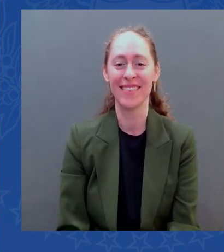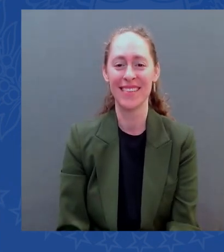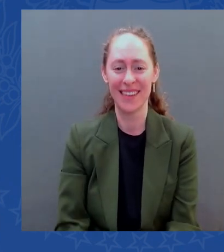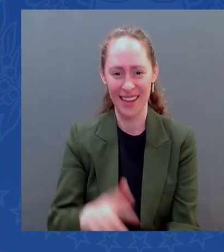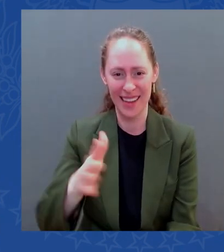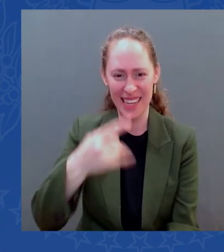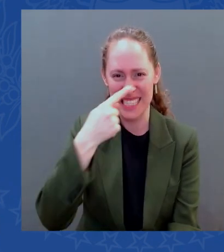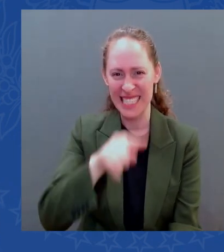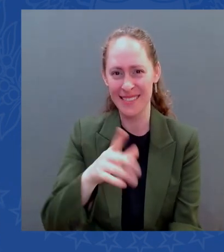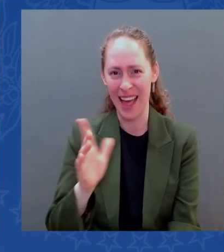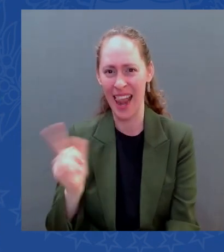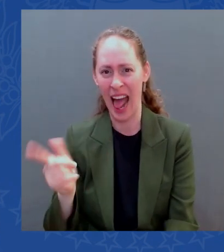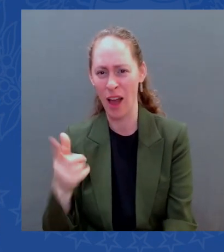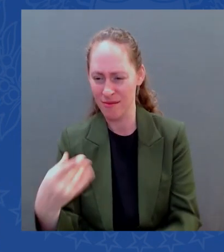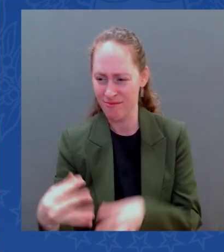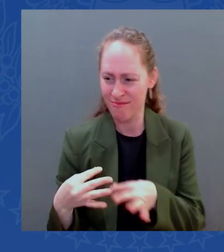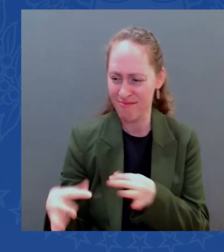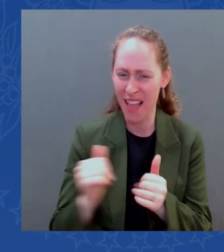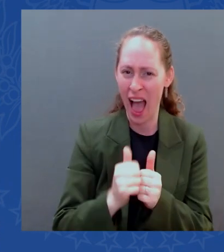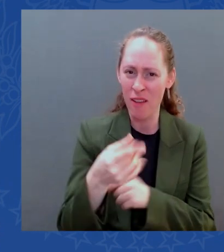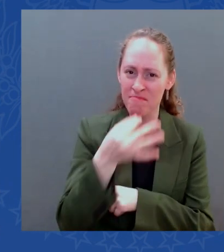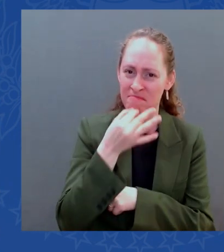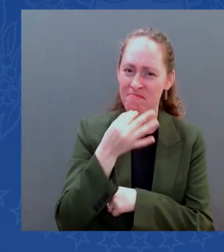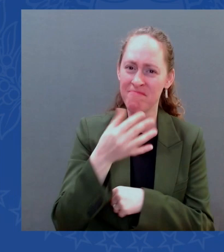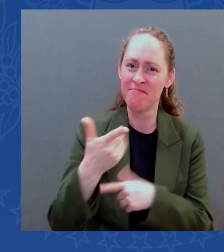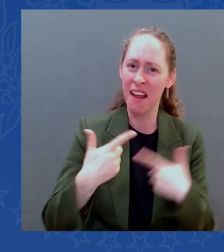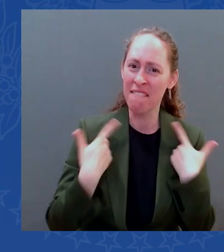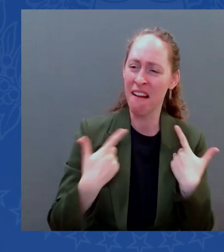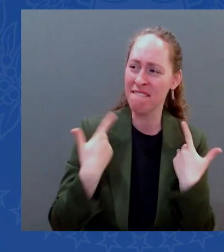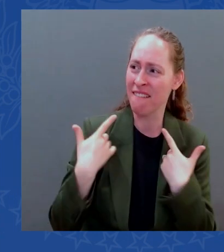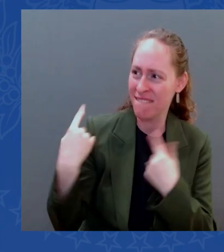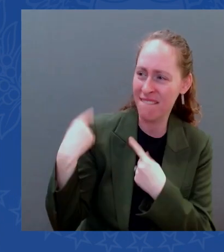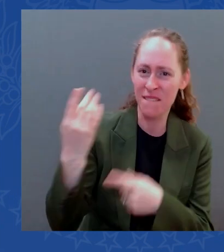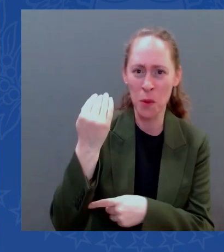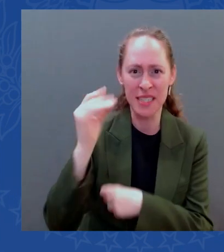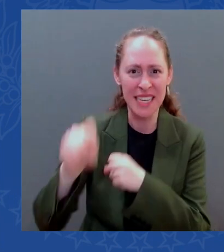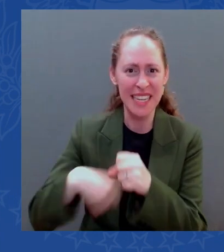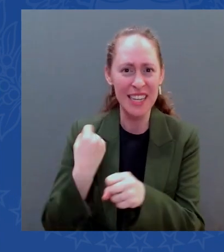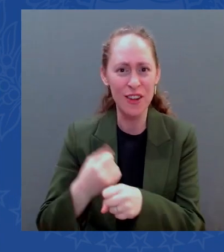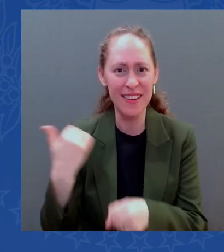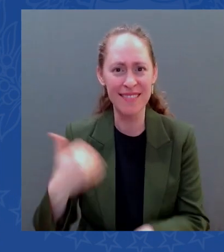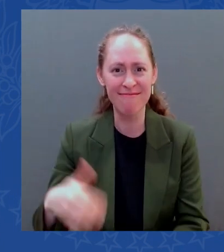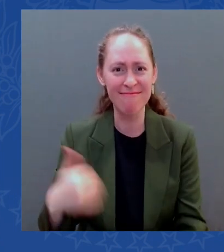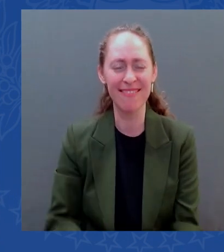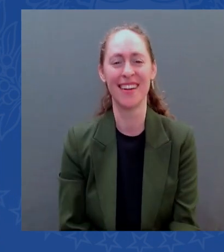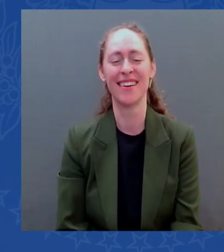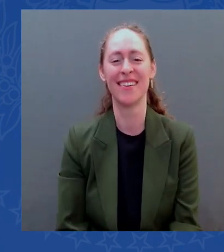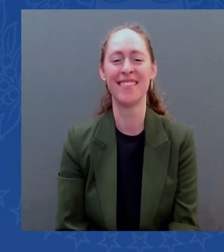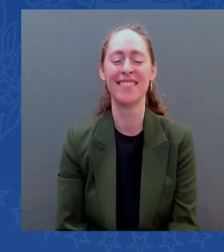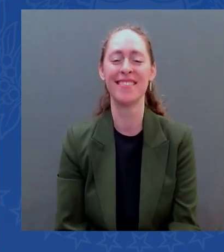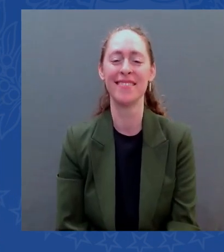Of course -- you accomplished this victory not as an individual, but as a team --